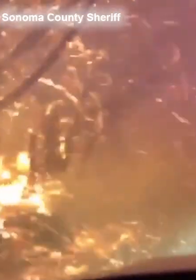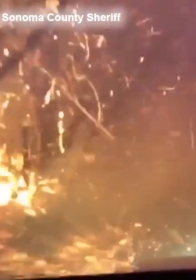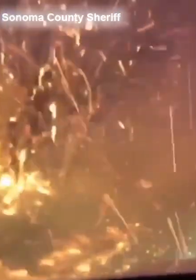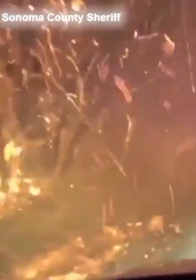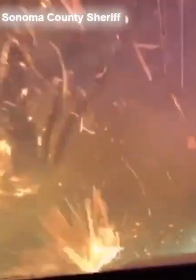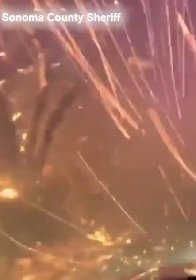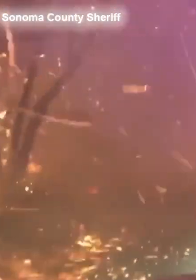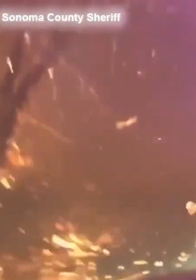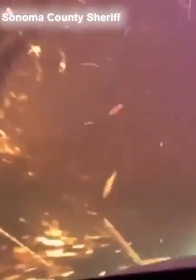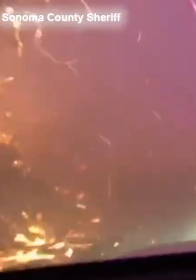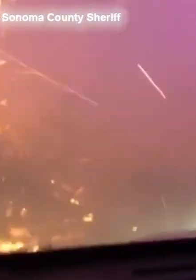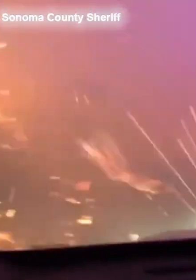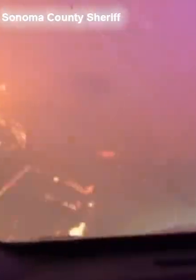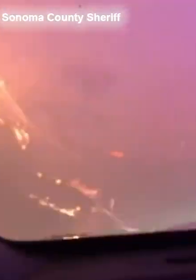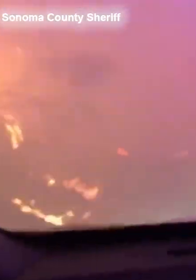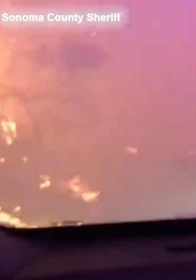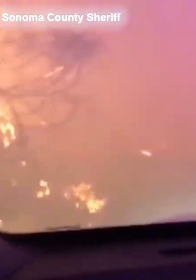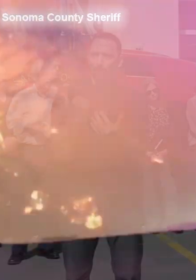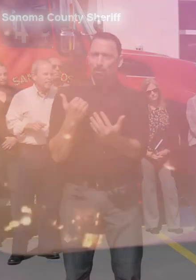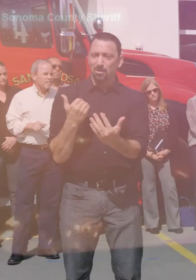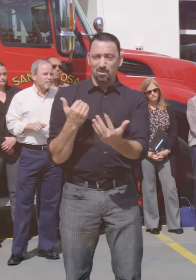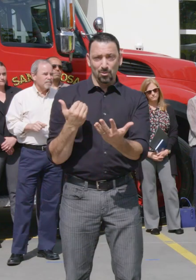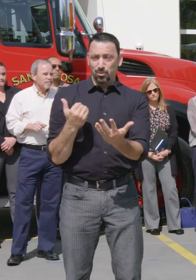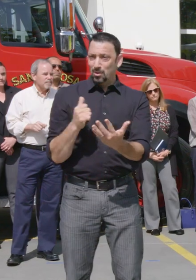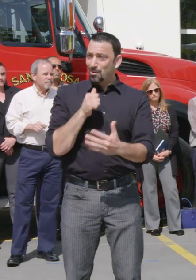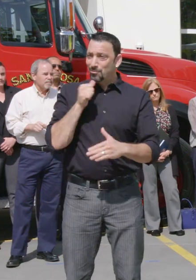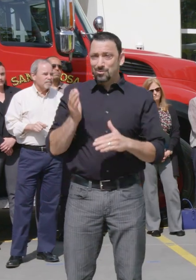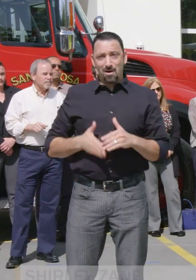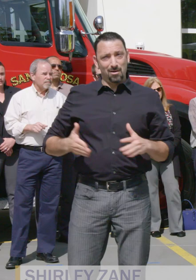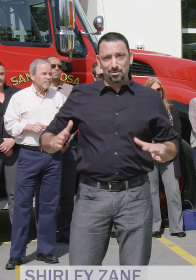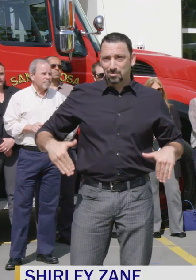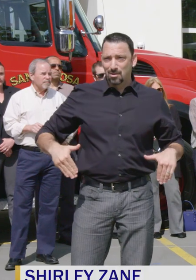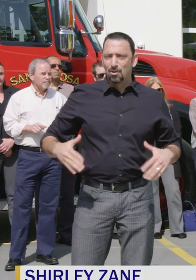The Tubbs and other fires in the north... [OFFICIAL] "I want to celebrate what we've been able